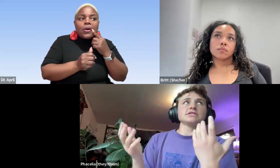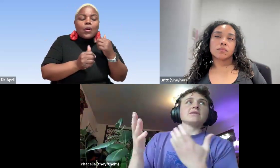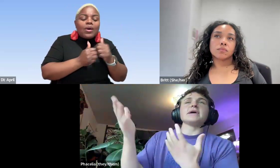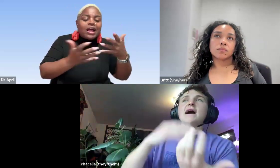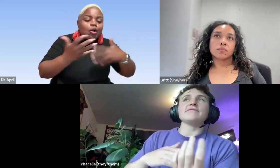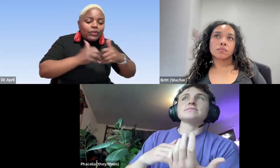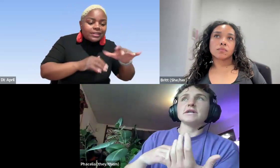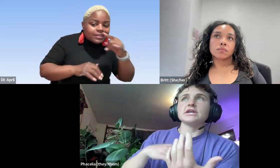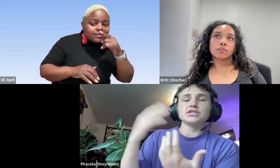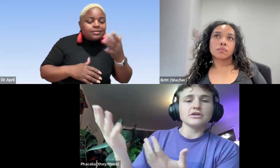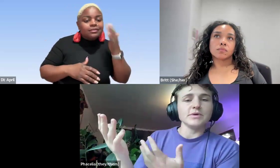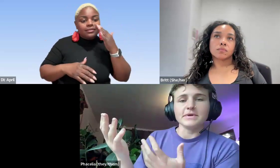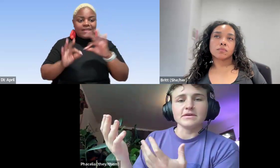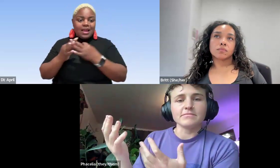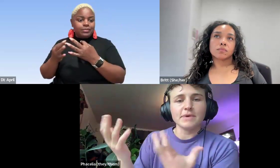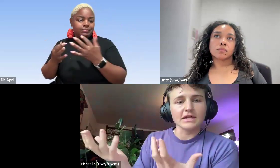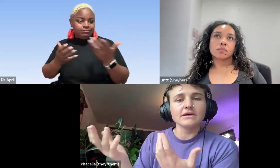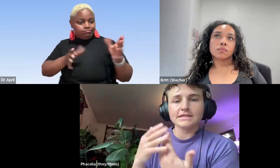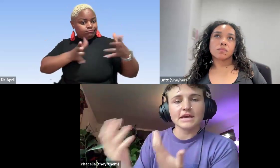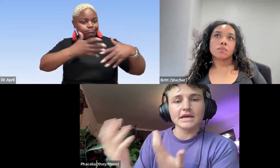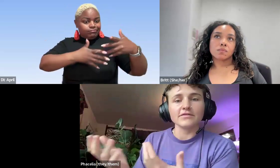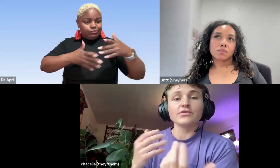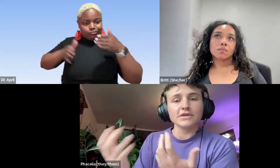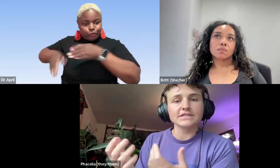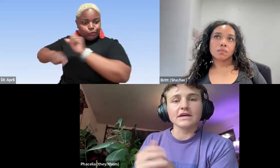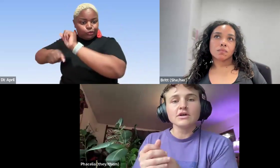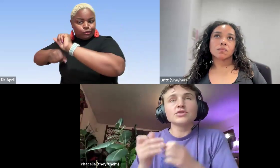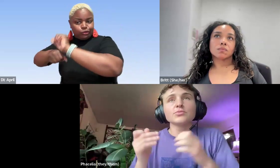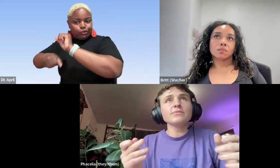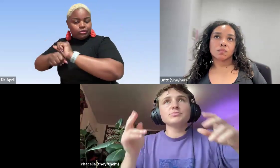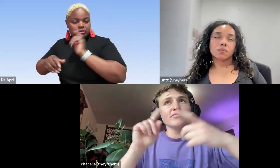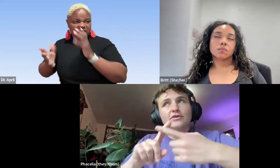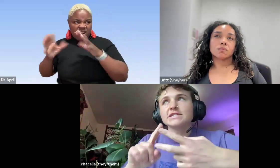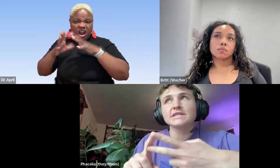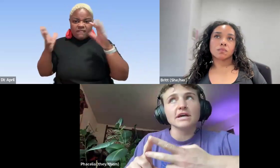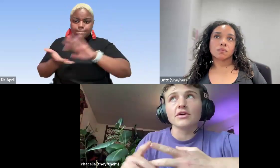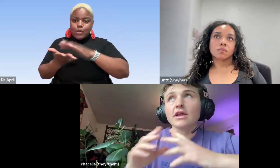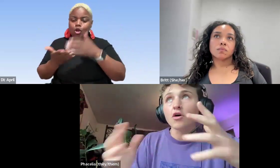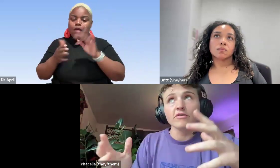she's getting paid half as much as she could be being paid as a caregiver through the state. So, pretty much by First and Second Grade,